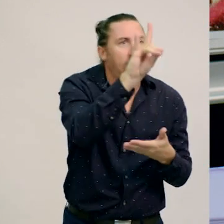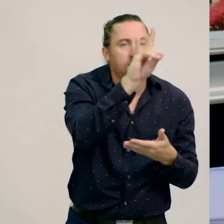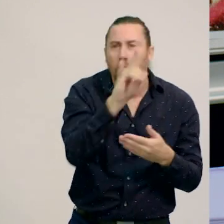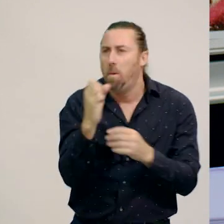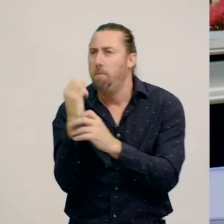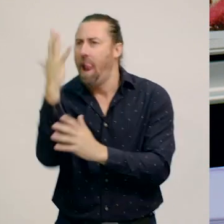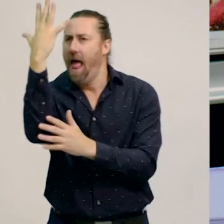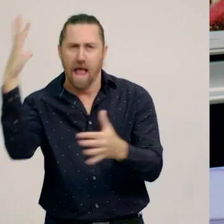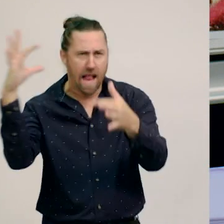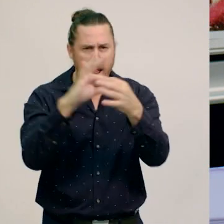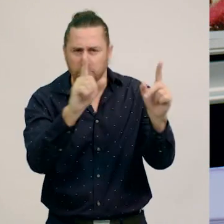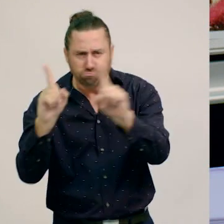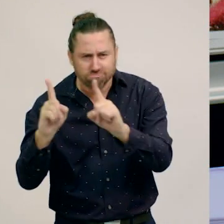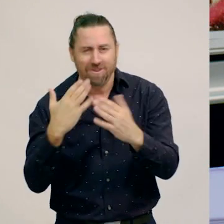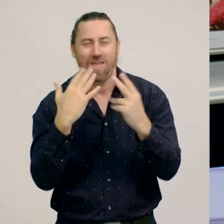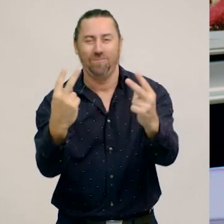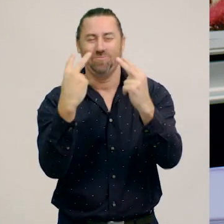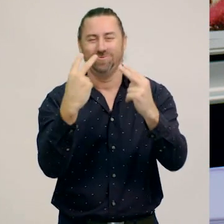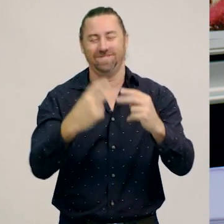Thanks for watching. See you next time.